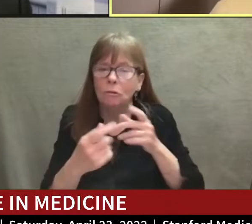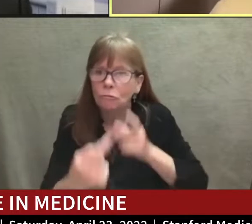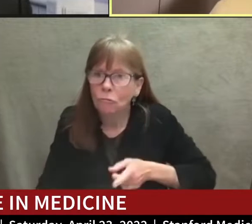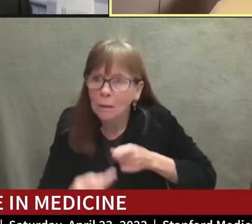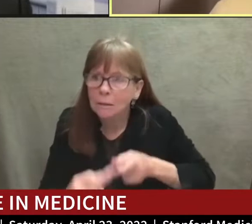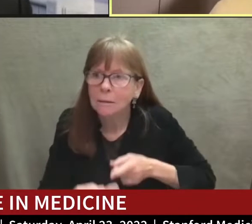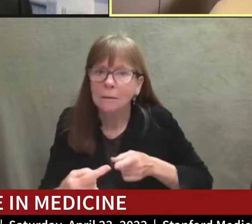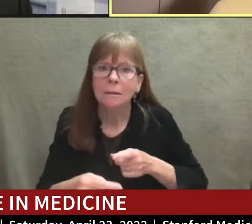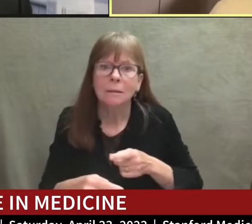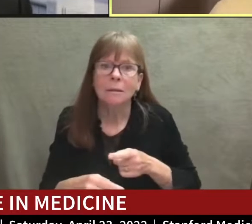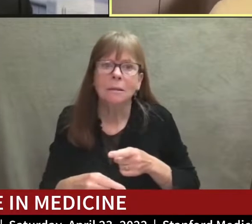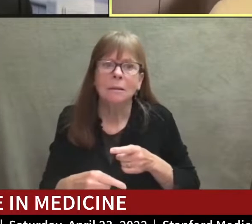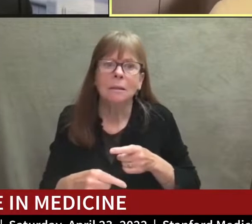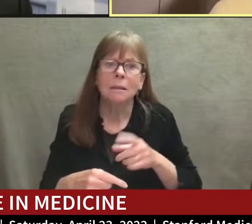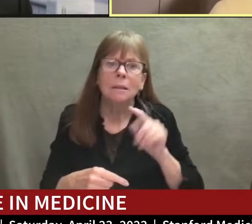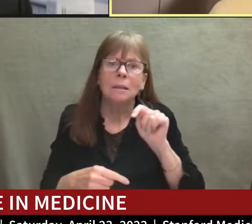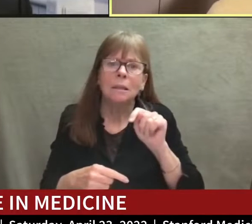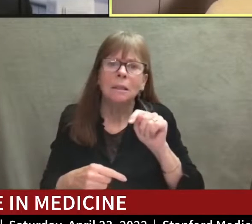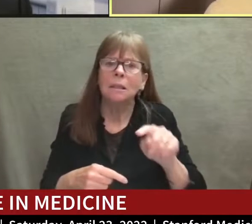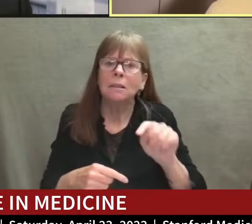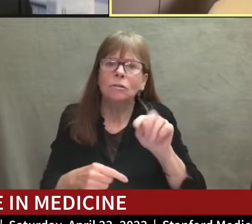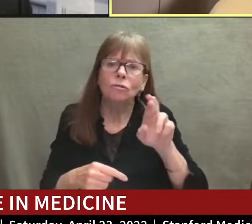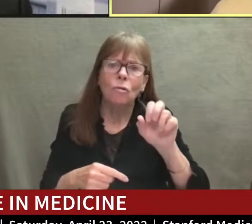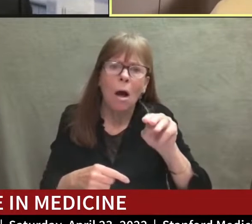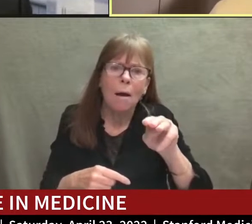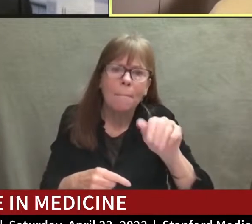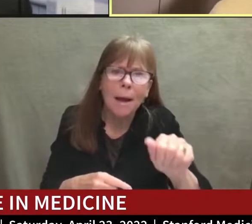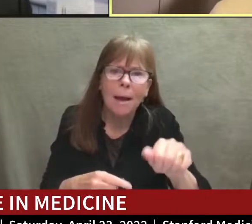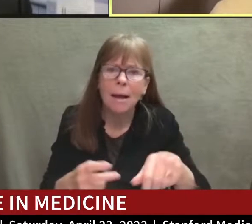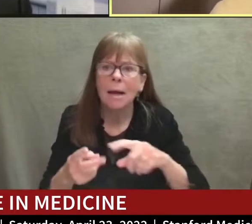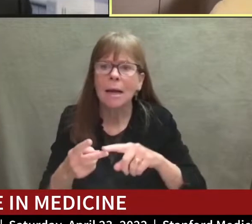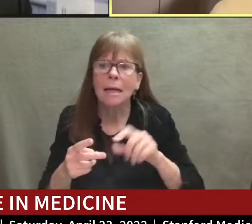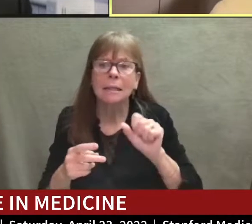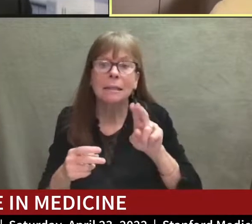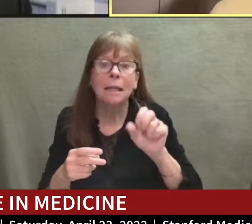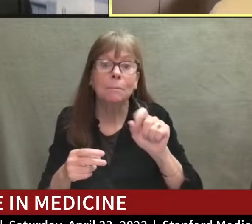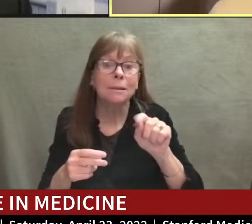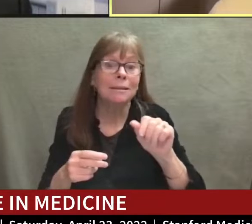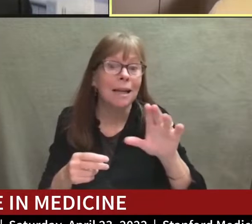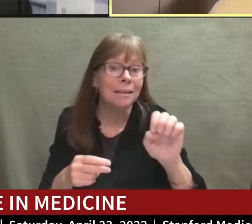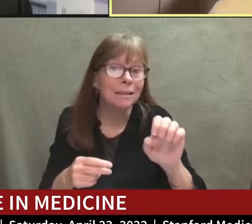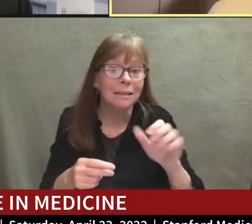and trauma and substance use. And you know, this is also another function of the profession that